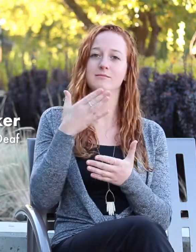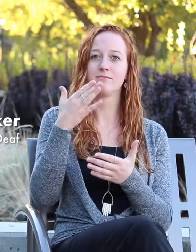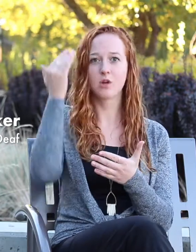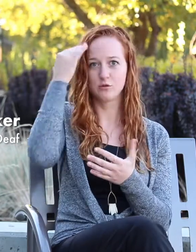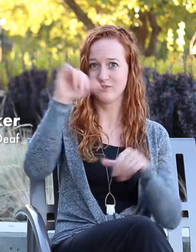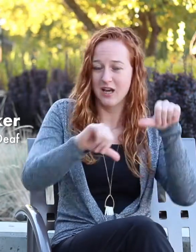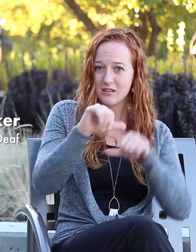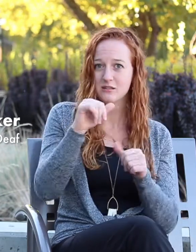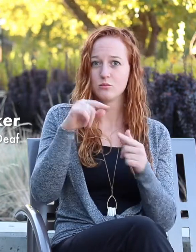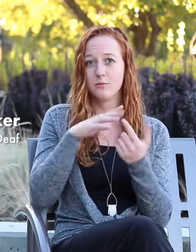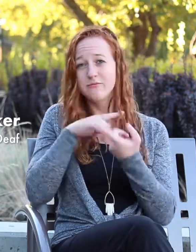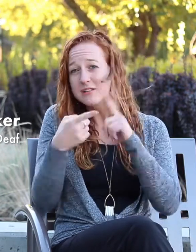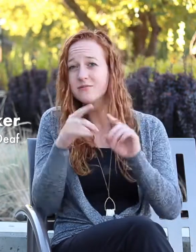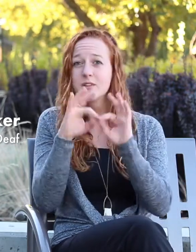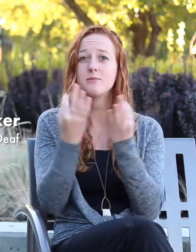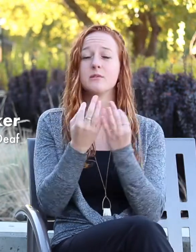and to get those kinds of, that kind of information.